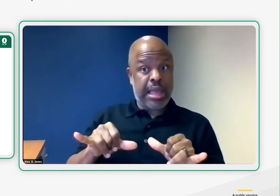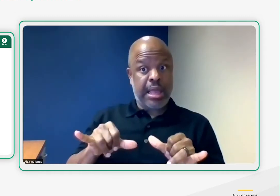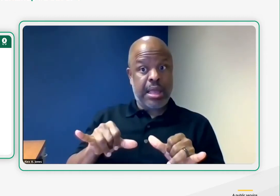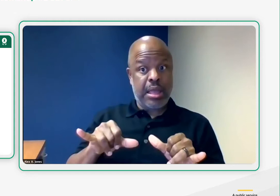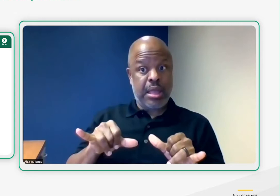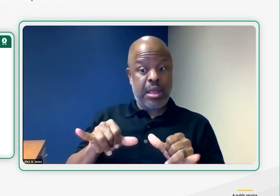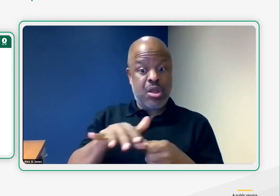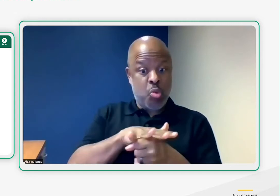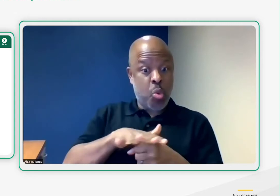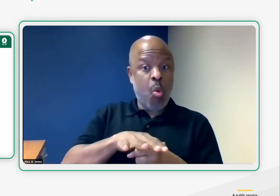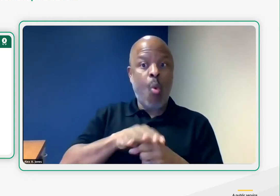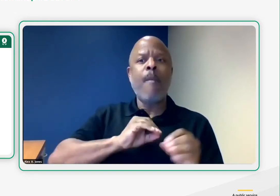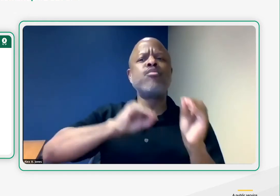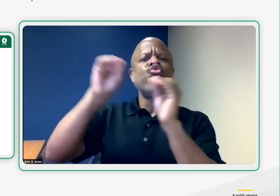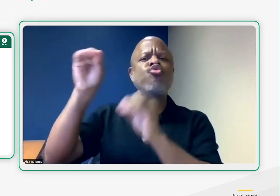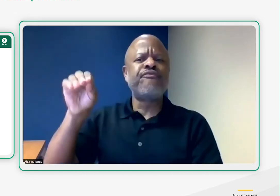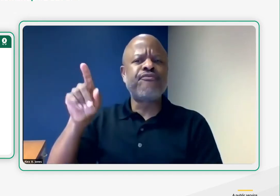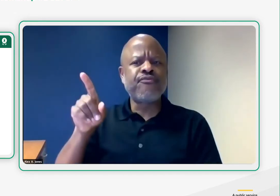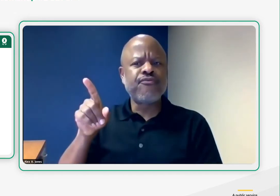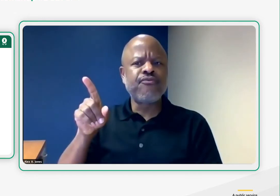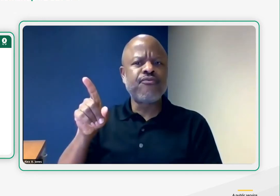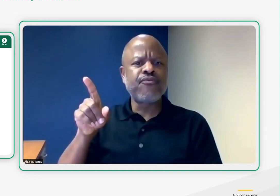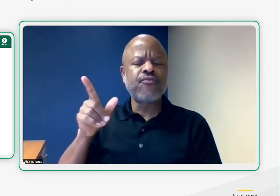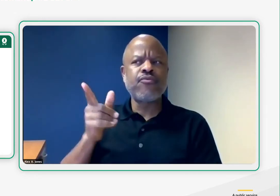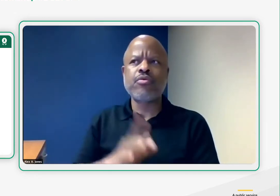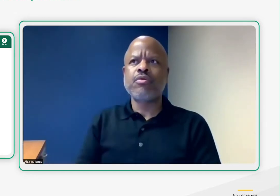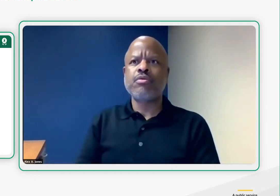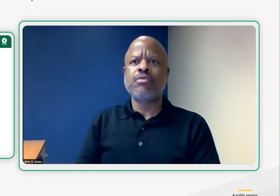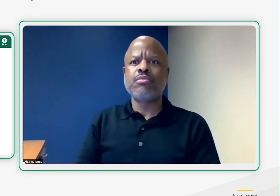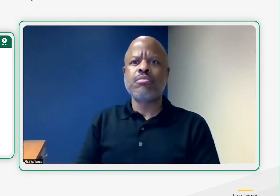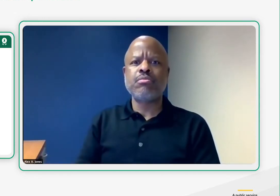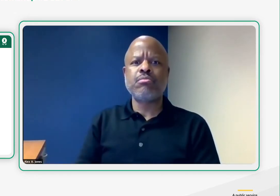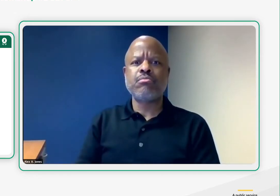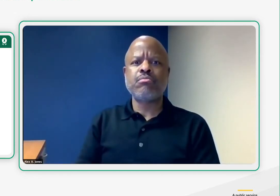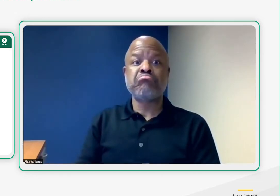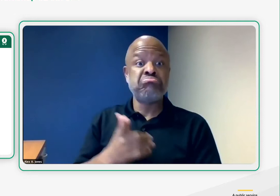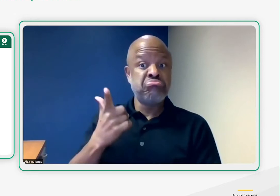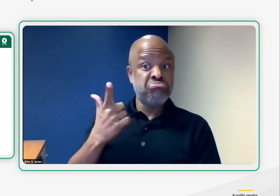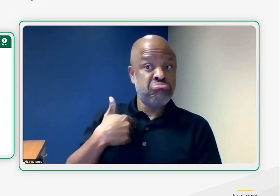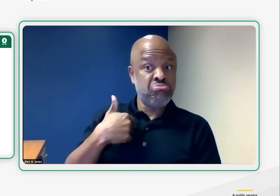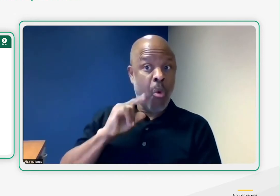Should I stay, or should I move?